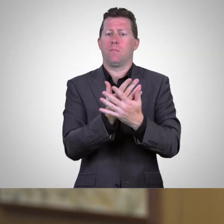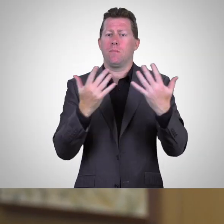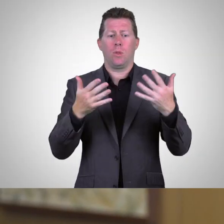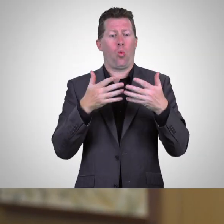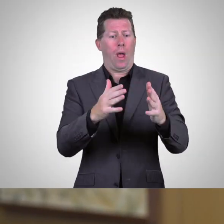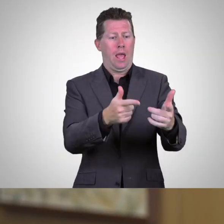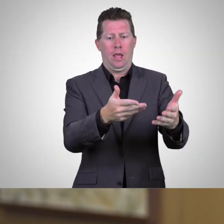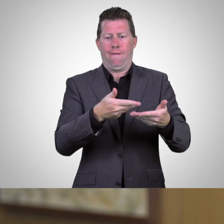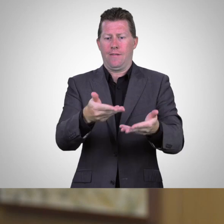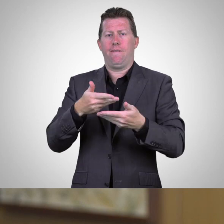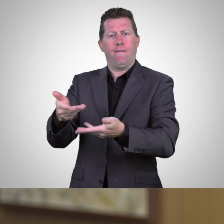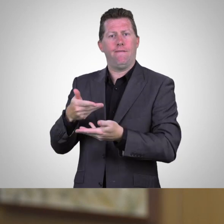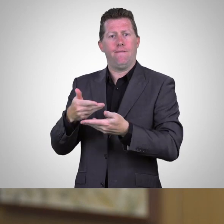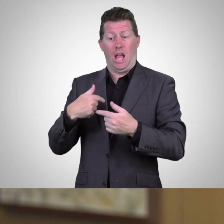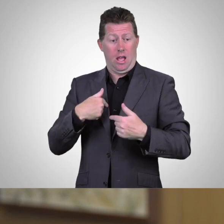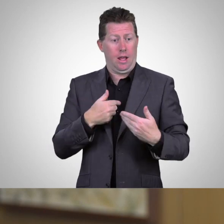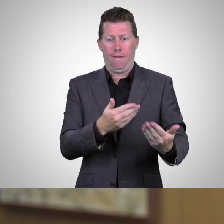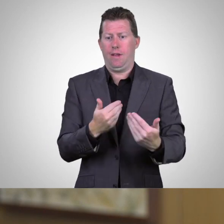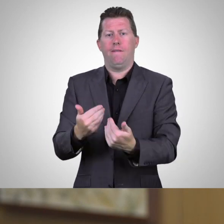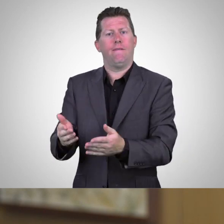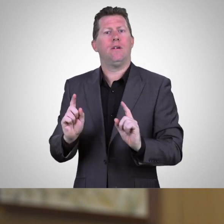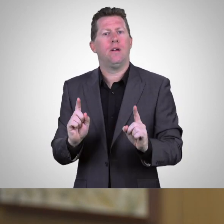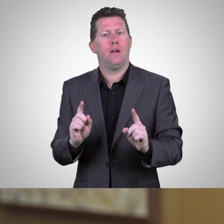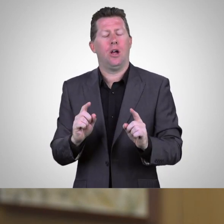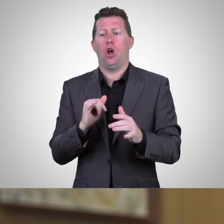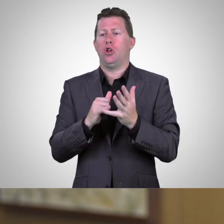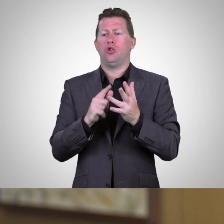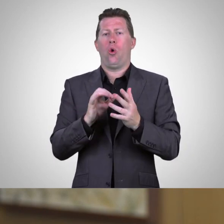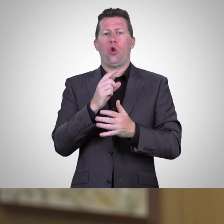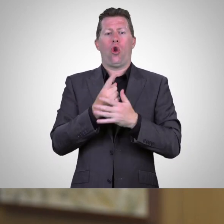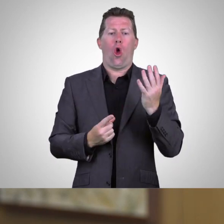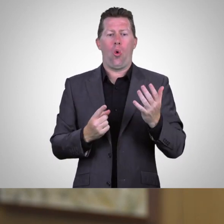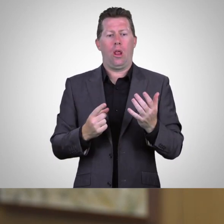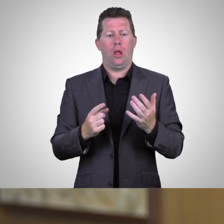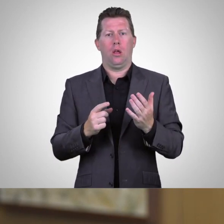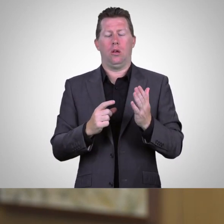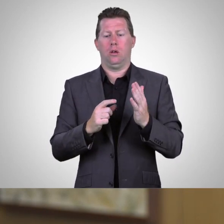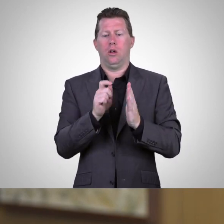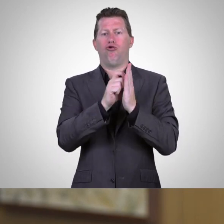the multiple ways in which we can communicate what the task entails, so not just providing a written